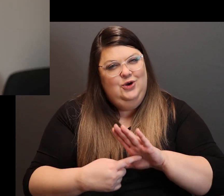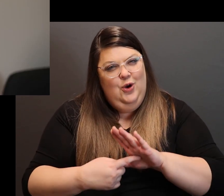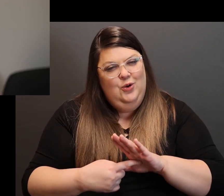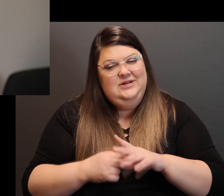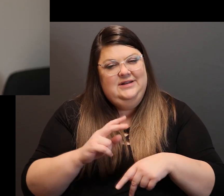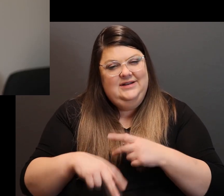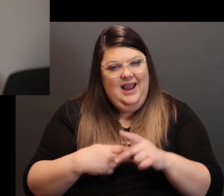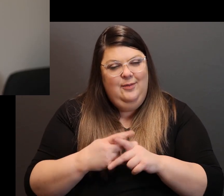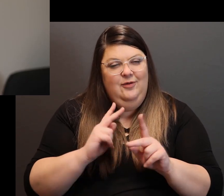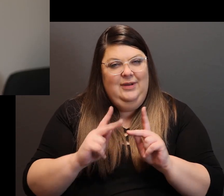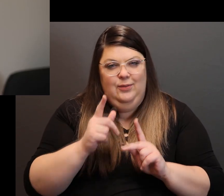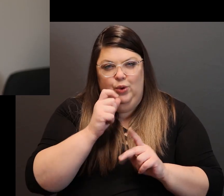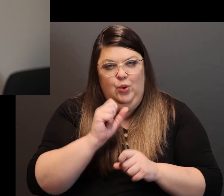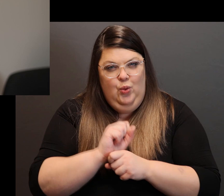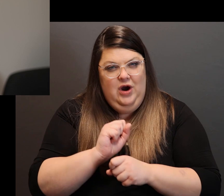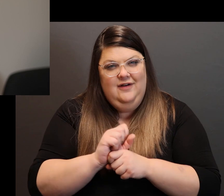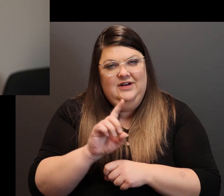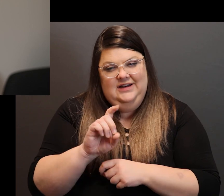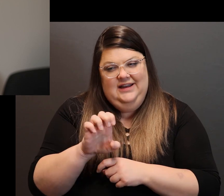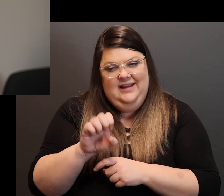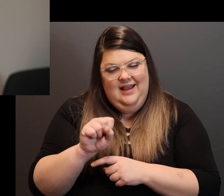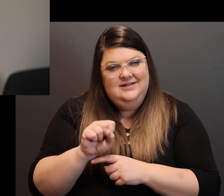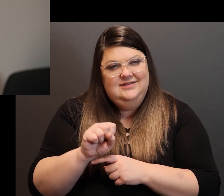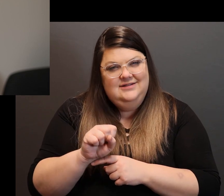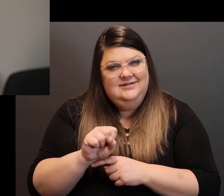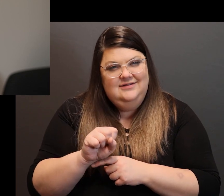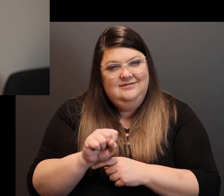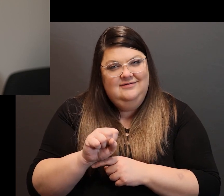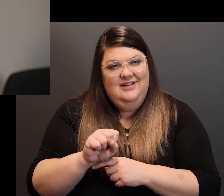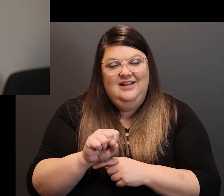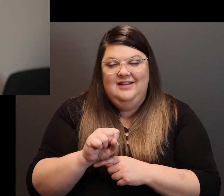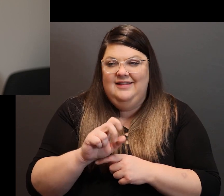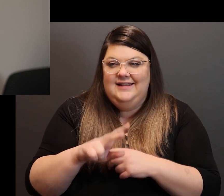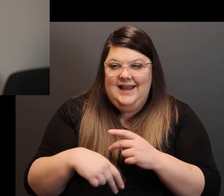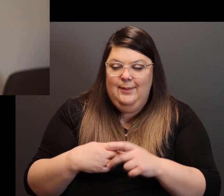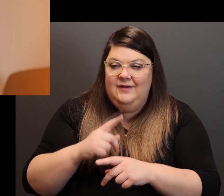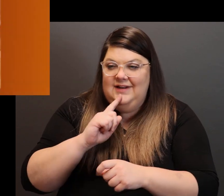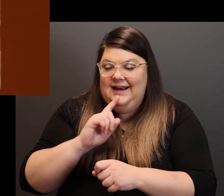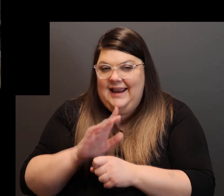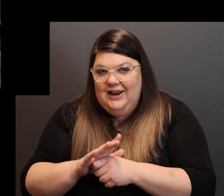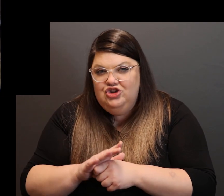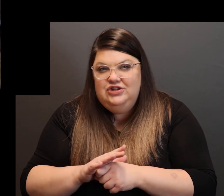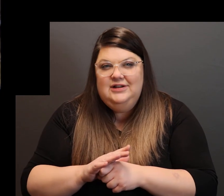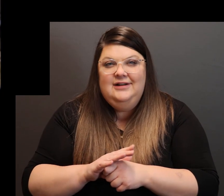people who work for DES, the kind of dedication, the kind of people who support